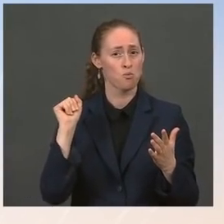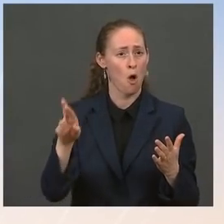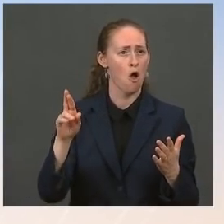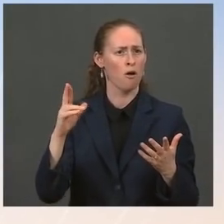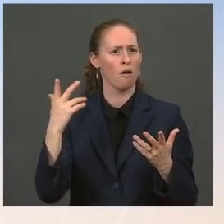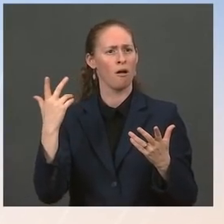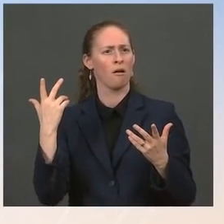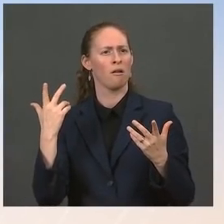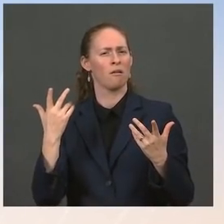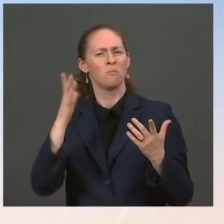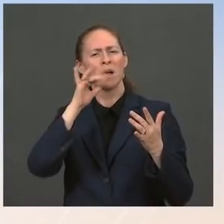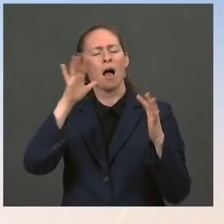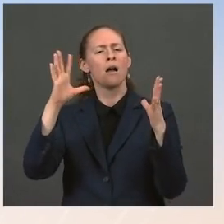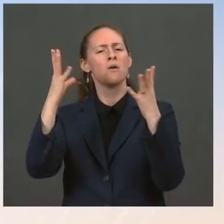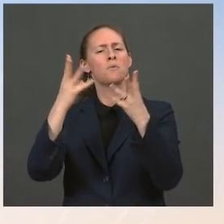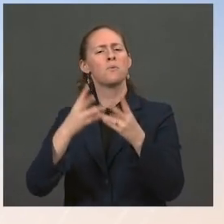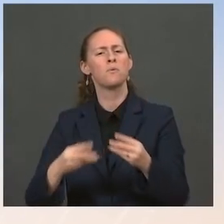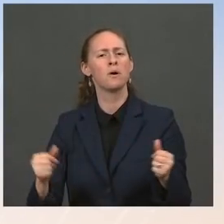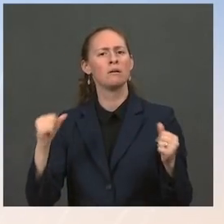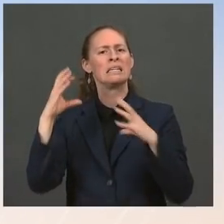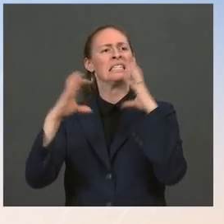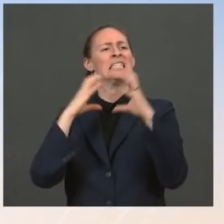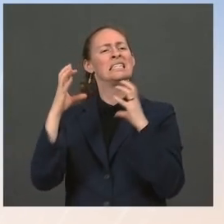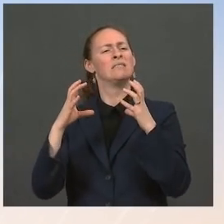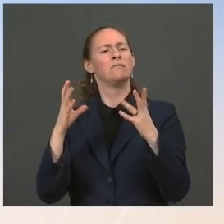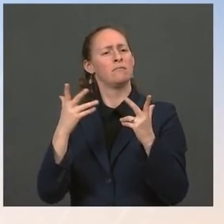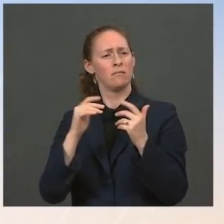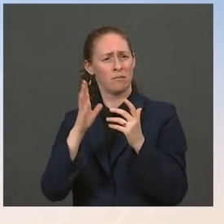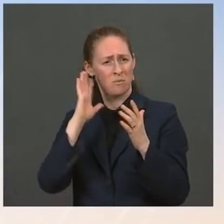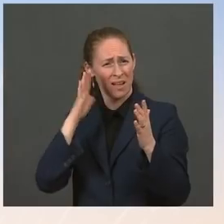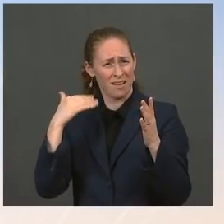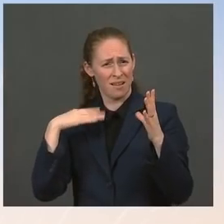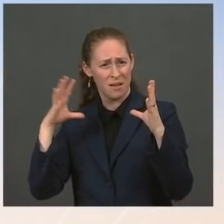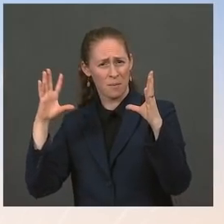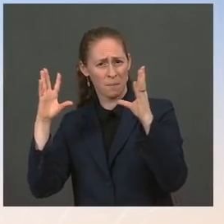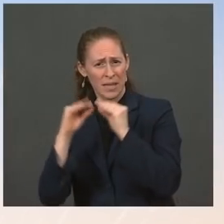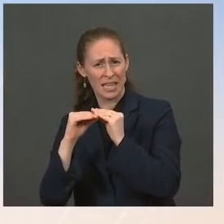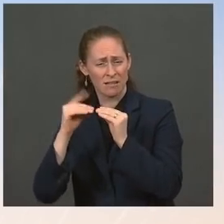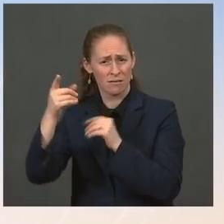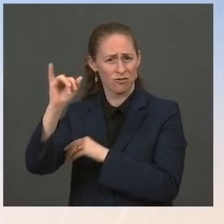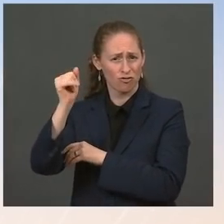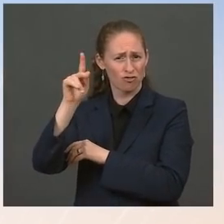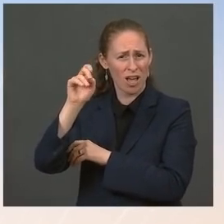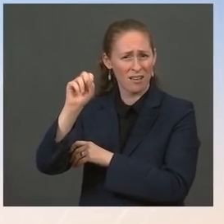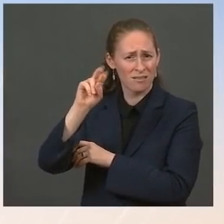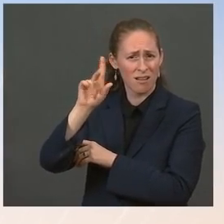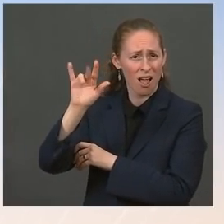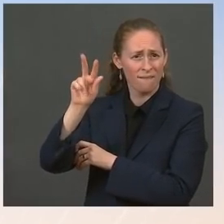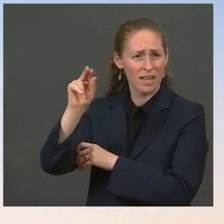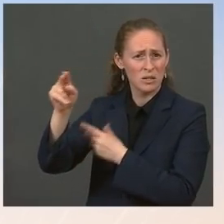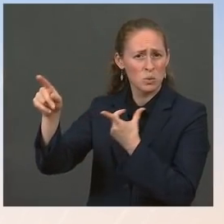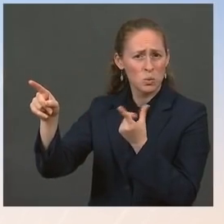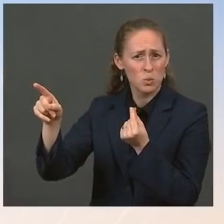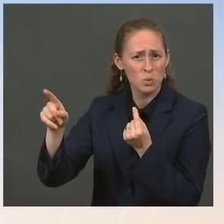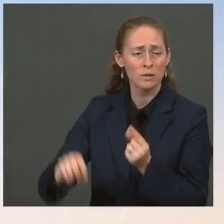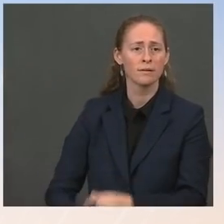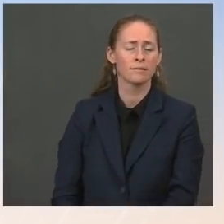kind of, ad hoc meetings like the Zurich meeting that Jake Sullivan is -- Ms. Psaki: I wouldn't call a meeting with our National Security Advisor and his counterpart an "ad hoc" meeting.